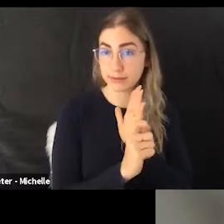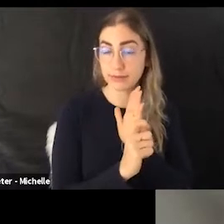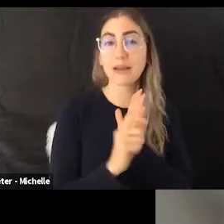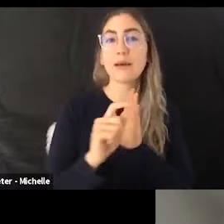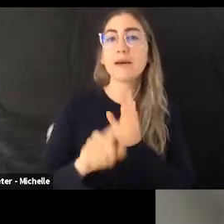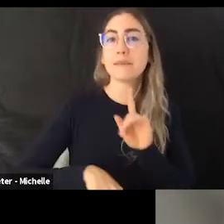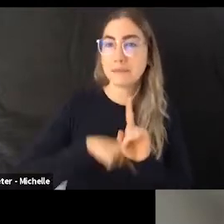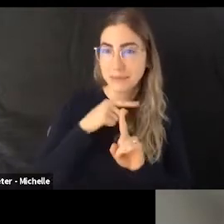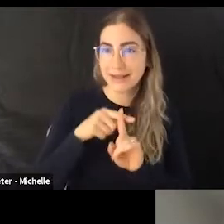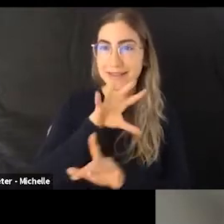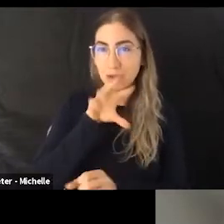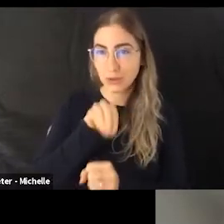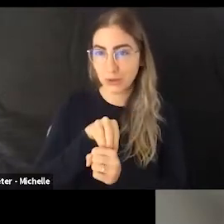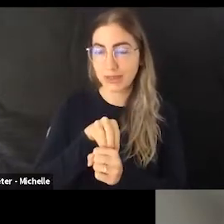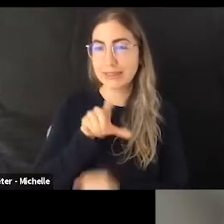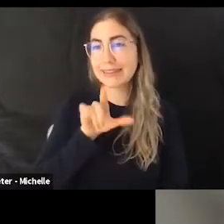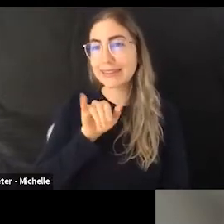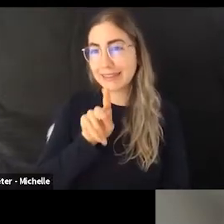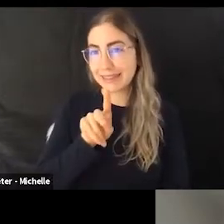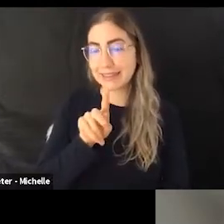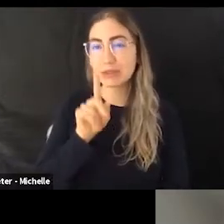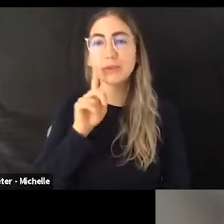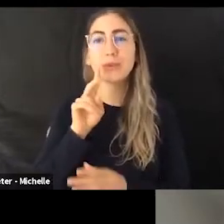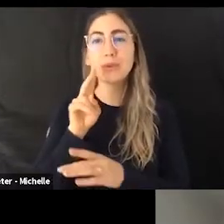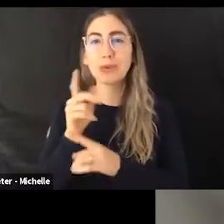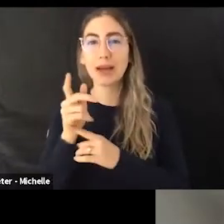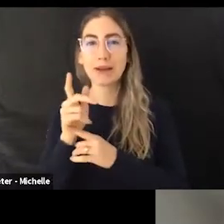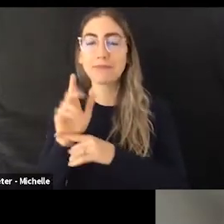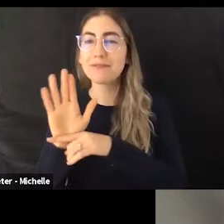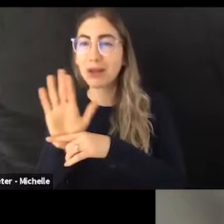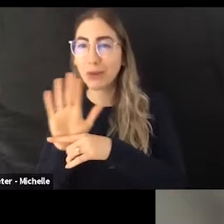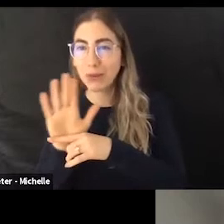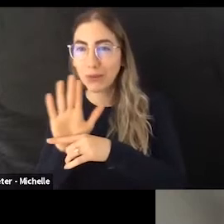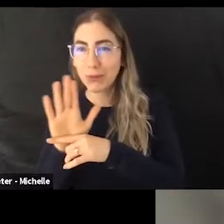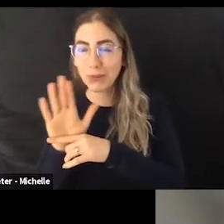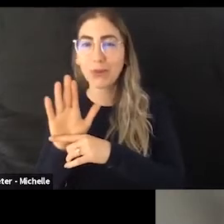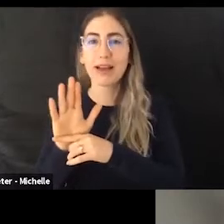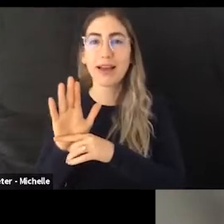BUT ALSO INCLUDED AN EMBEDDED LINK TO INCLUDED AN EMBEDDED LINK TO A VIDEO WITH TRANSLATION OF THE A VIDEO WITH TRANSLATION OF THE QUESTION QUESTION IN AMERICAN SIGN LANGUAGE.